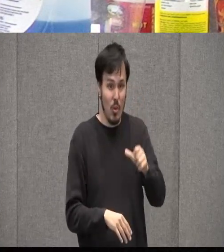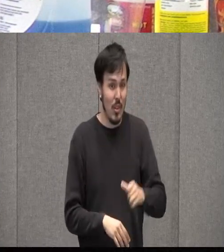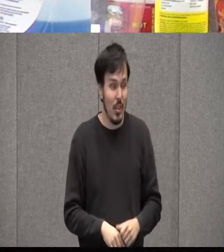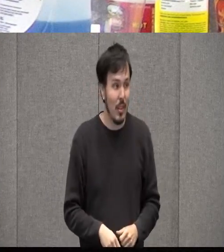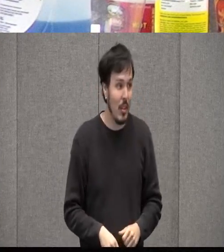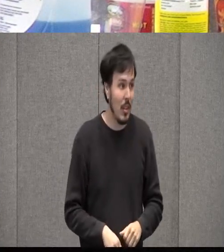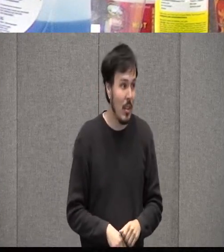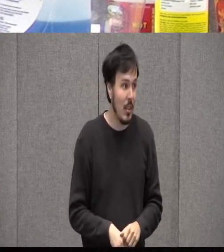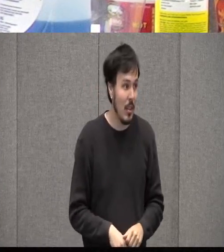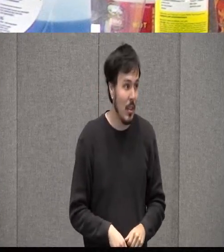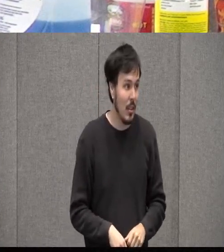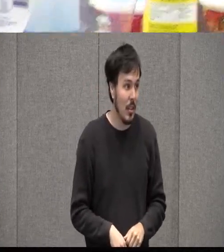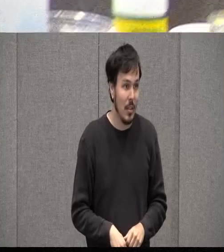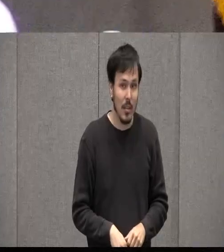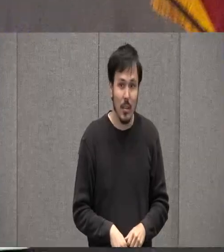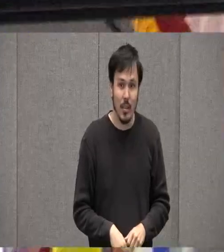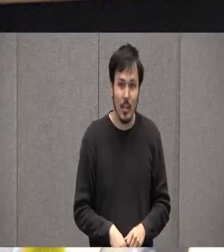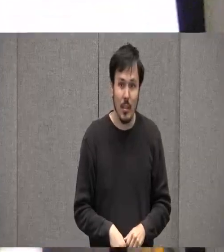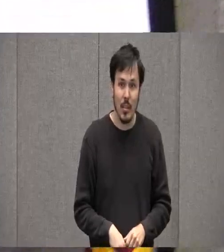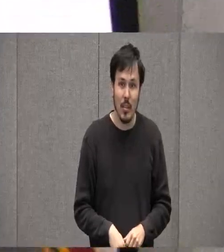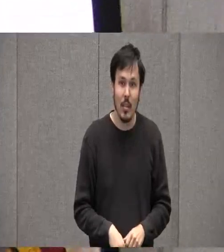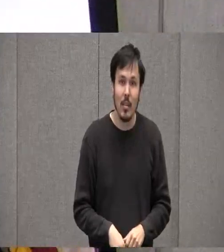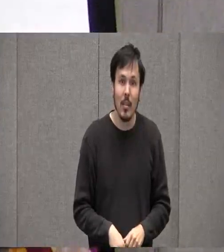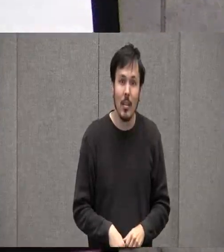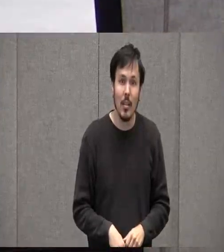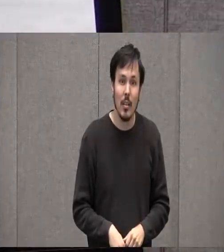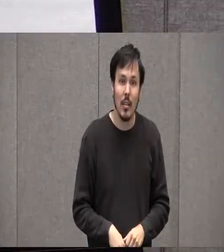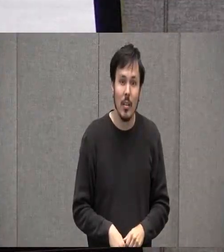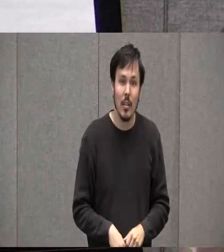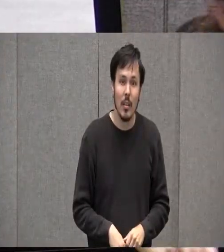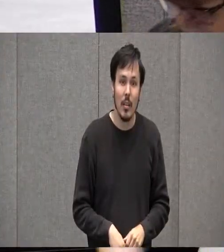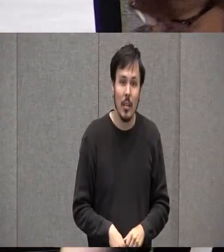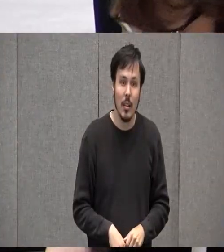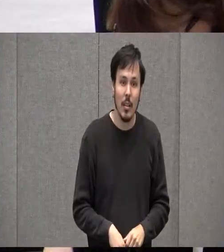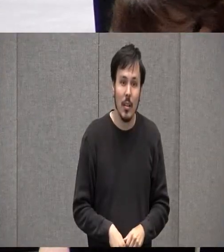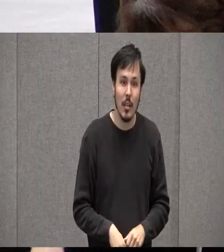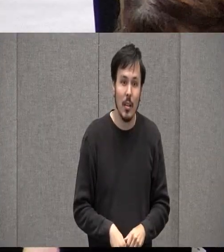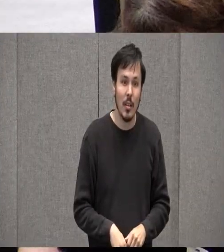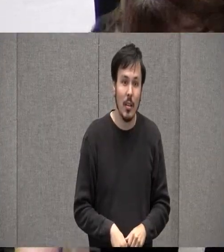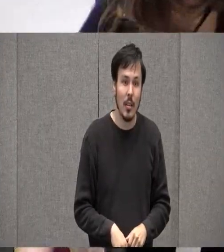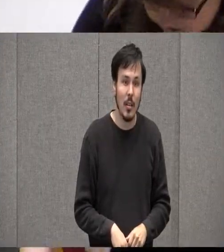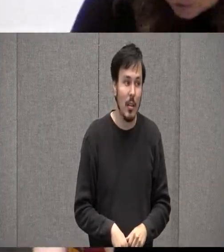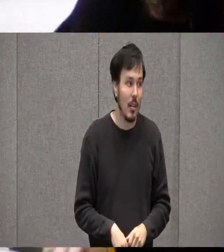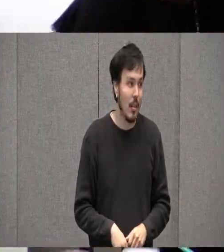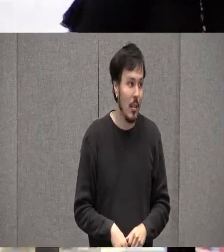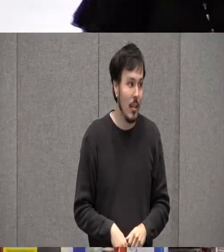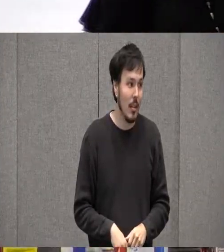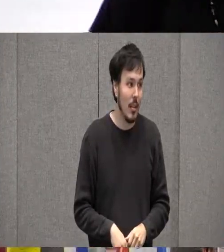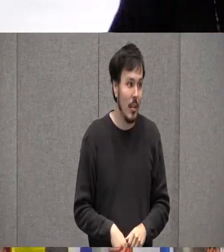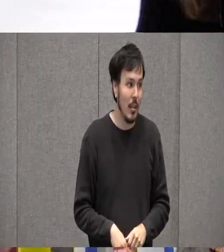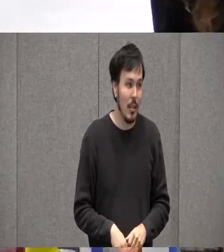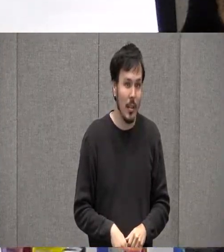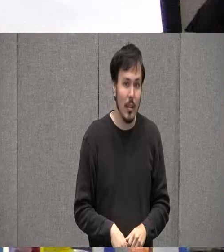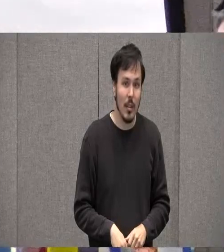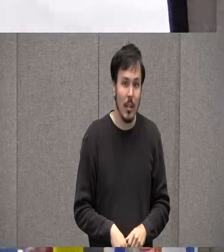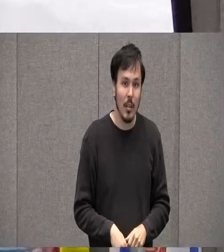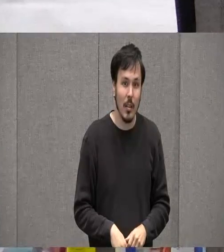So you get these cool bubble prints. - Awesome. And you can use all the different colors. [Ms Potter] Just hold it up again. Oh.